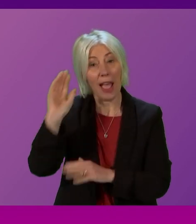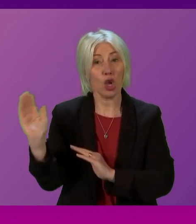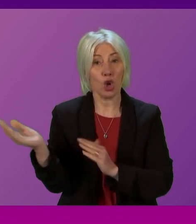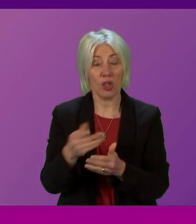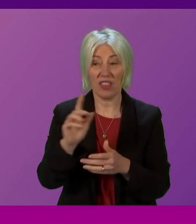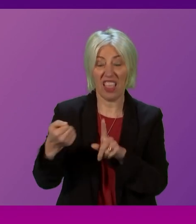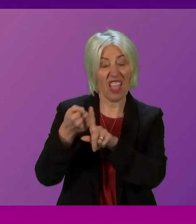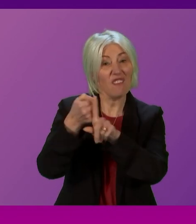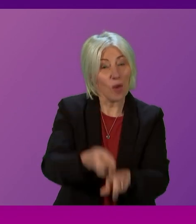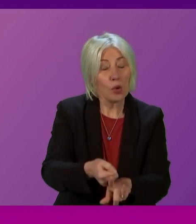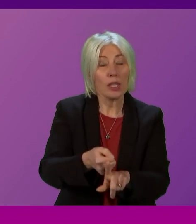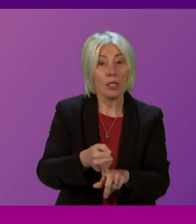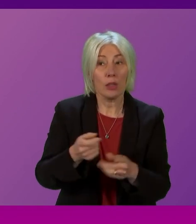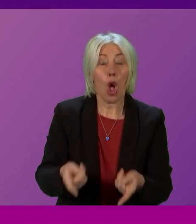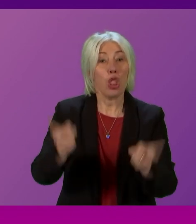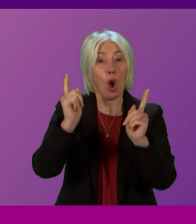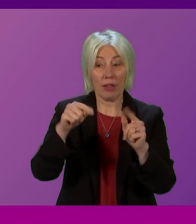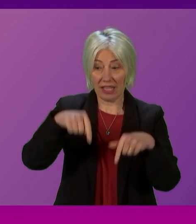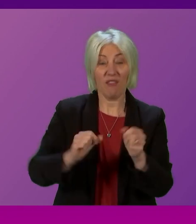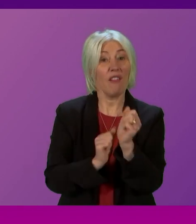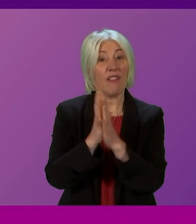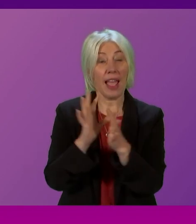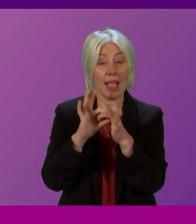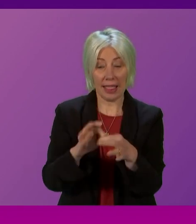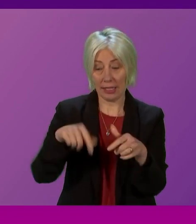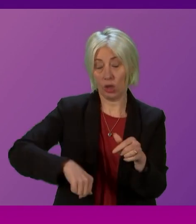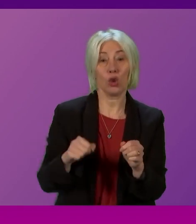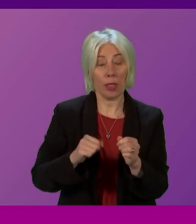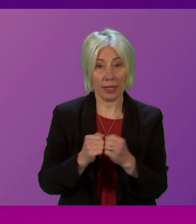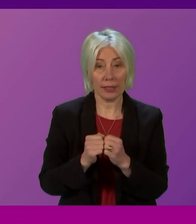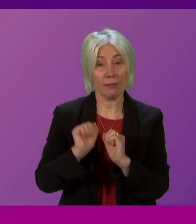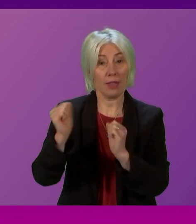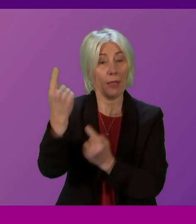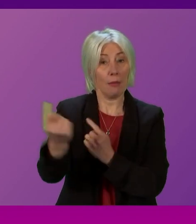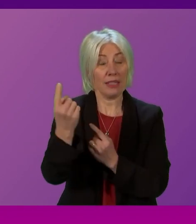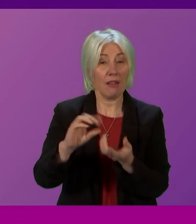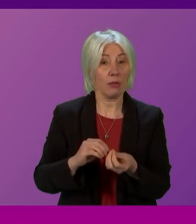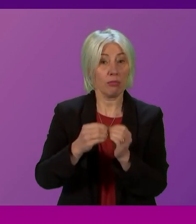authority for fire and, as part of that, it produces all the relevant enforcement procedures,